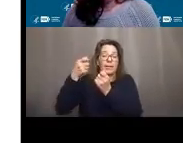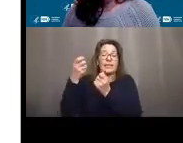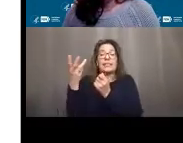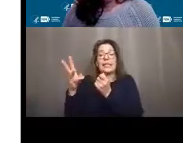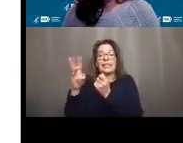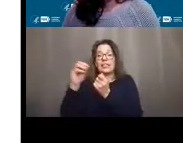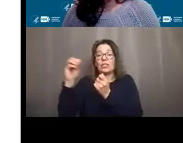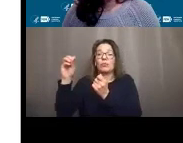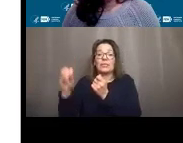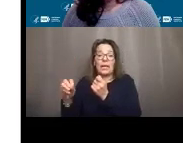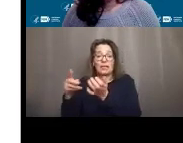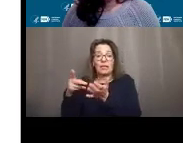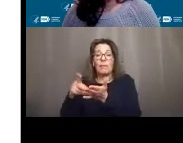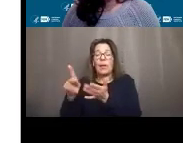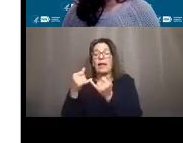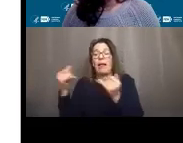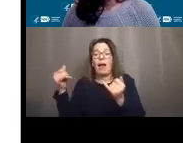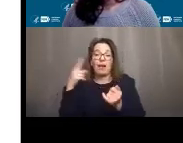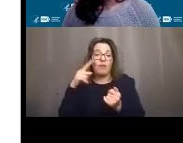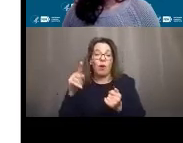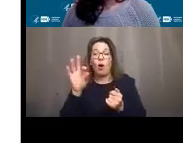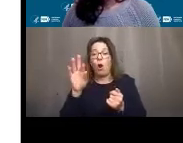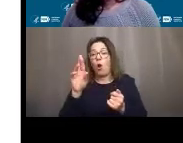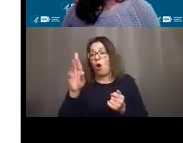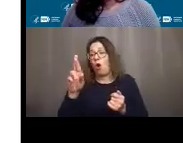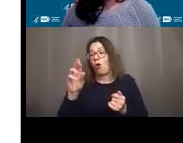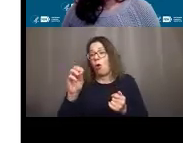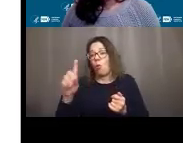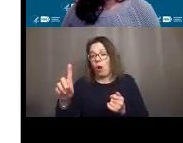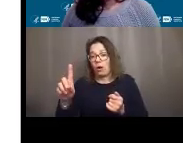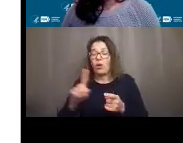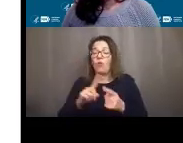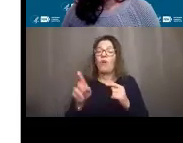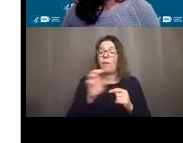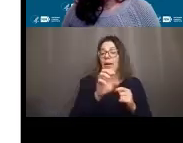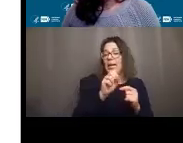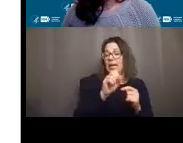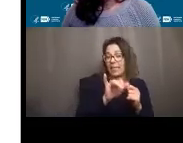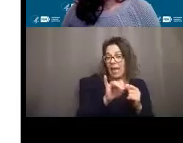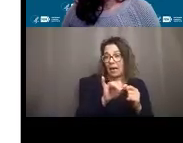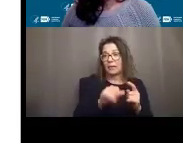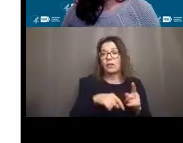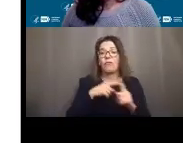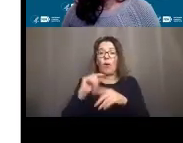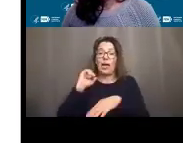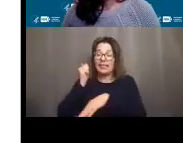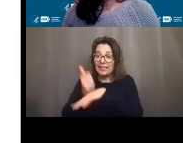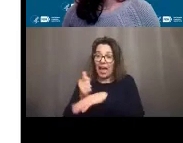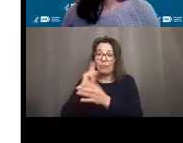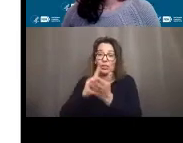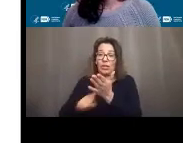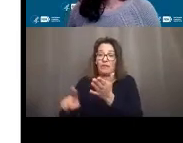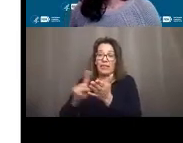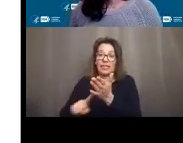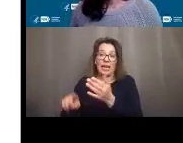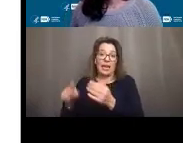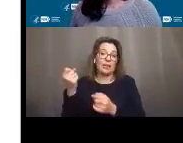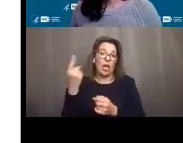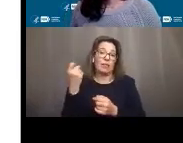and if they have any educational debt, this is an important program to let them know about . The success rates are pretty good for this program.